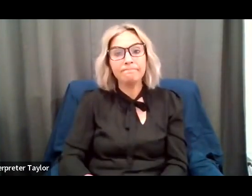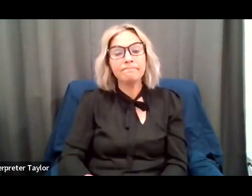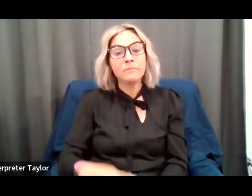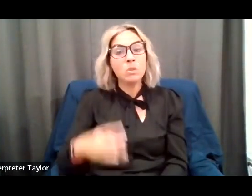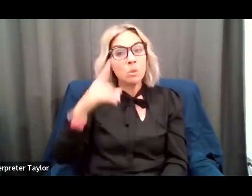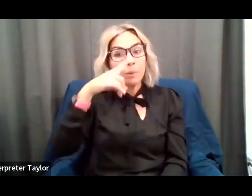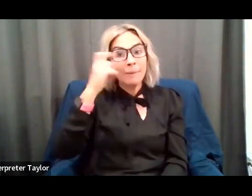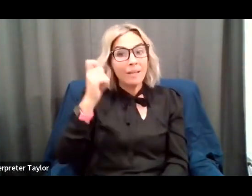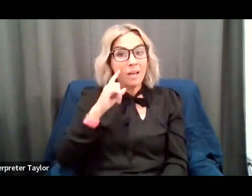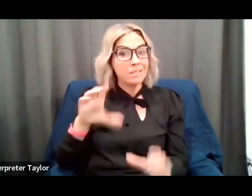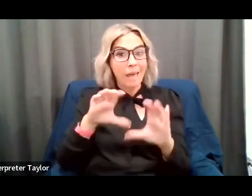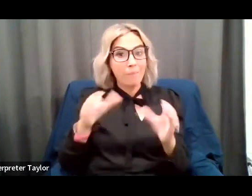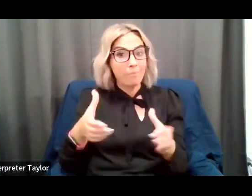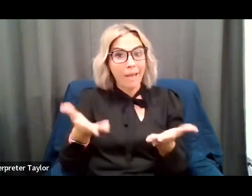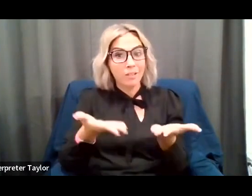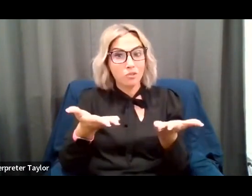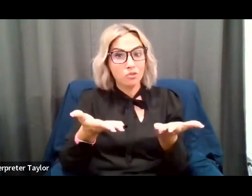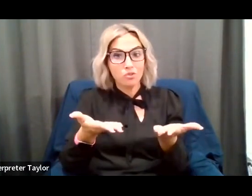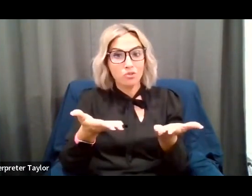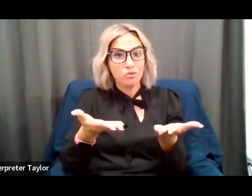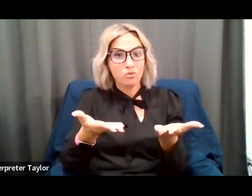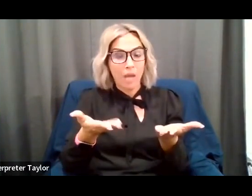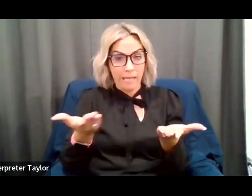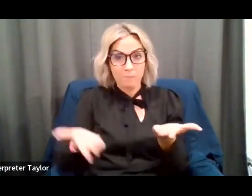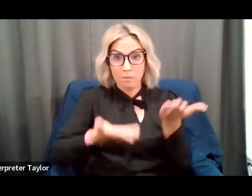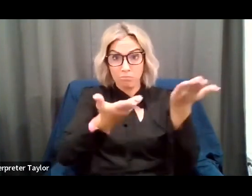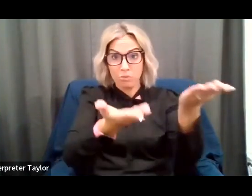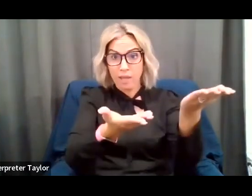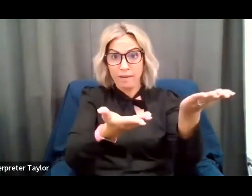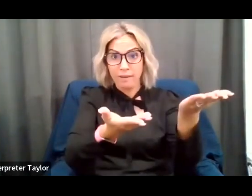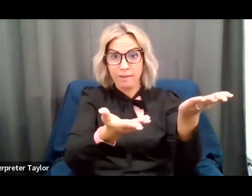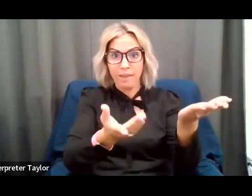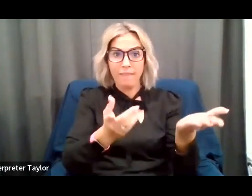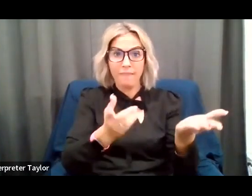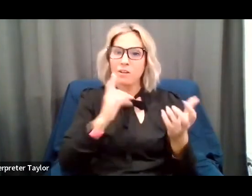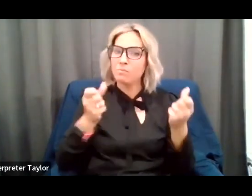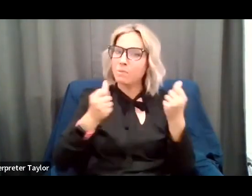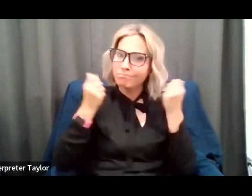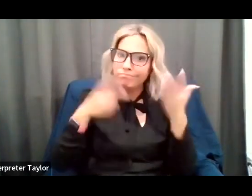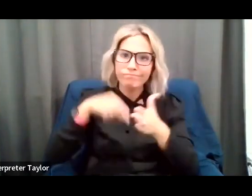the package, uh, has been brought forward, there have been robust discussions at the table,